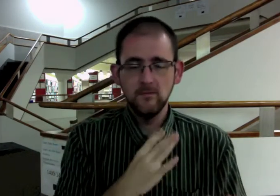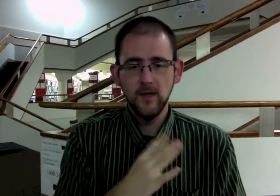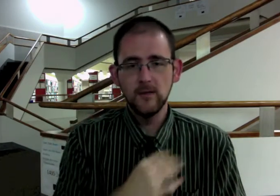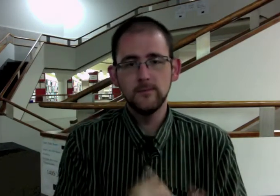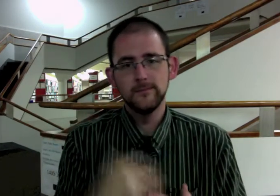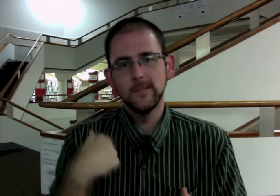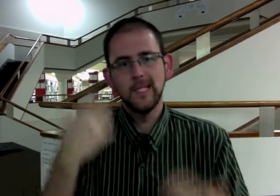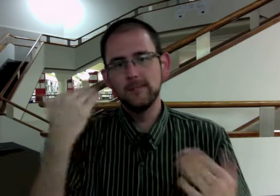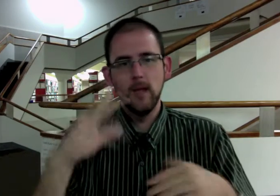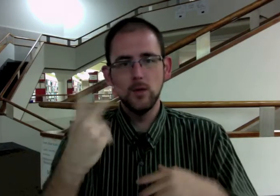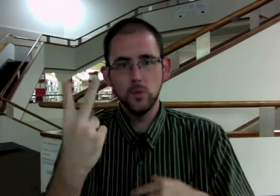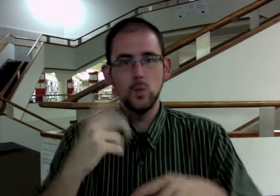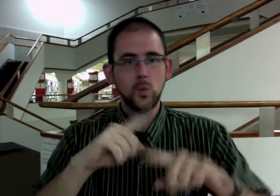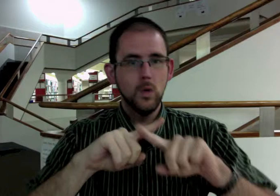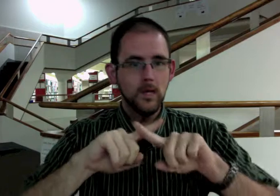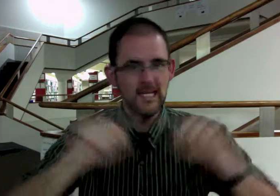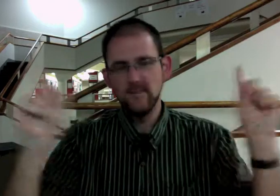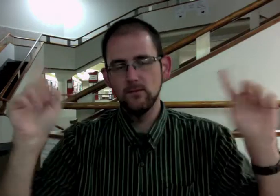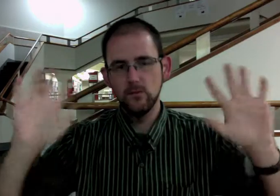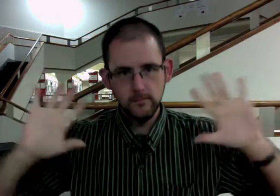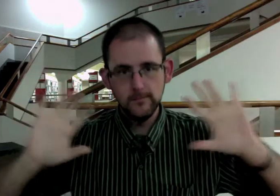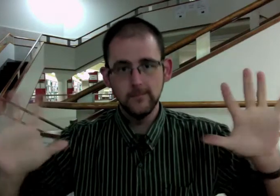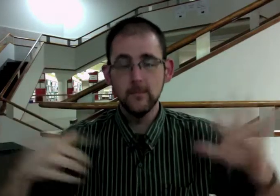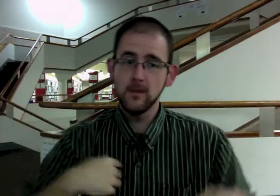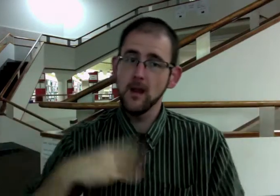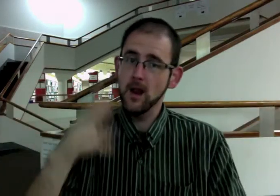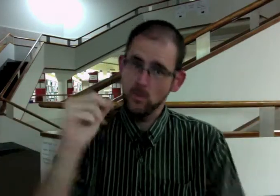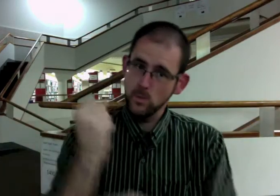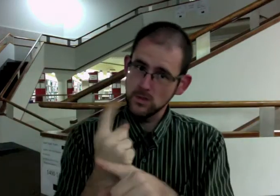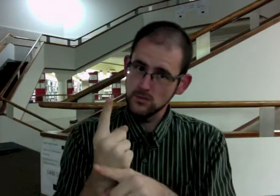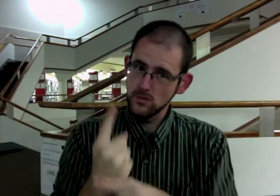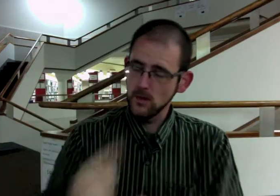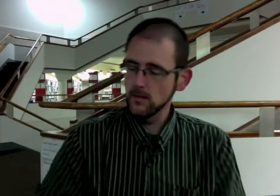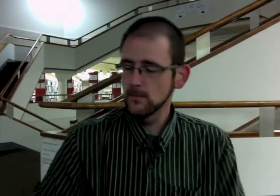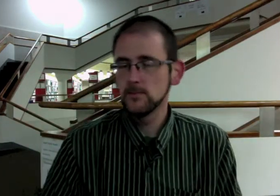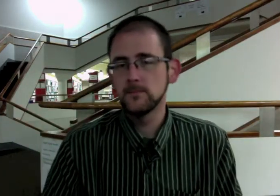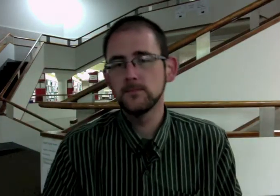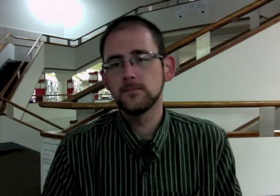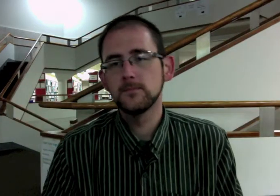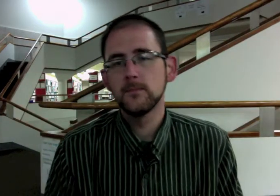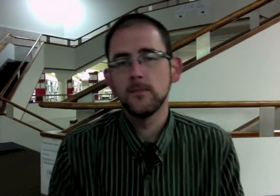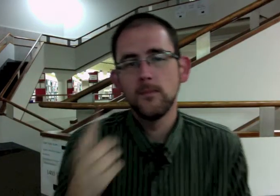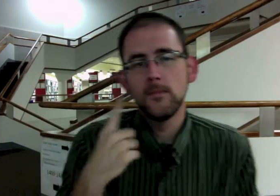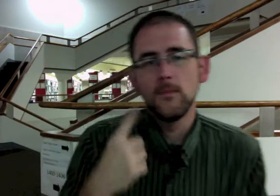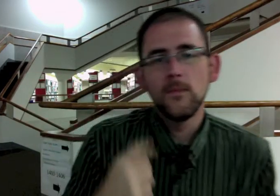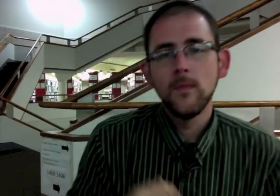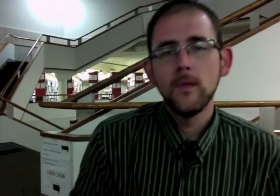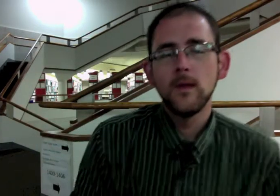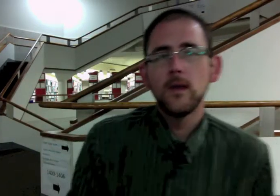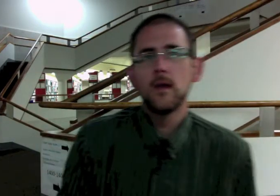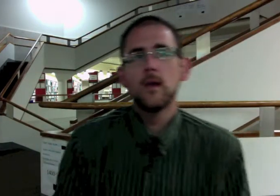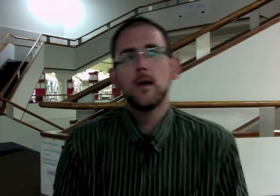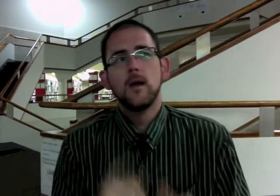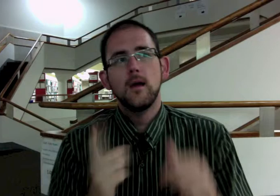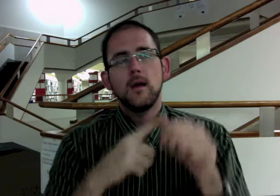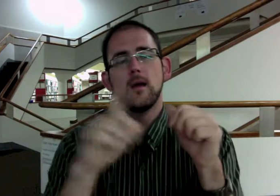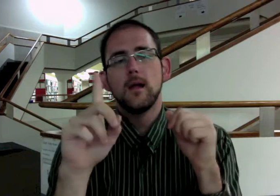I was expecting two very different books, and I was right! Ahem.